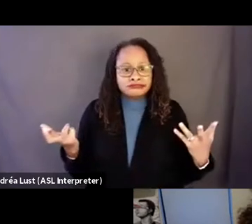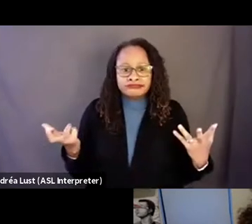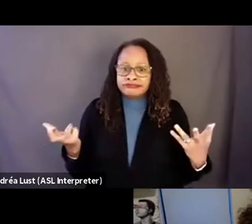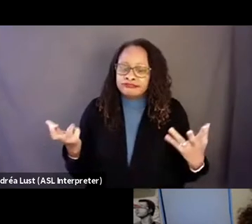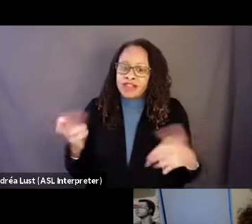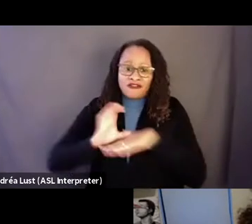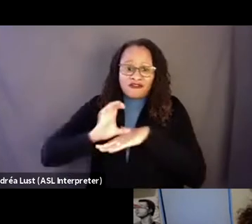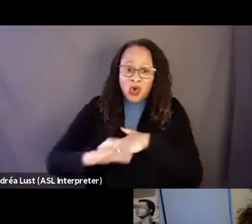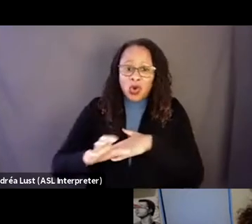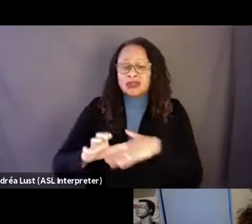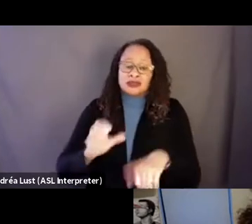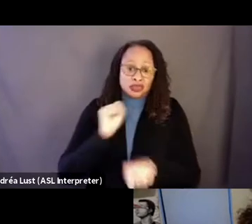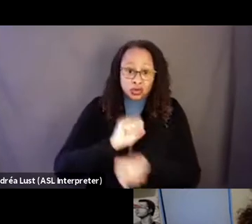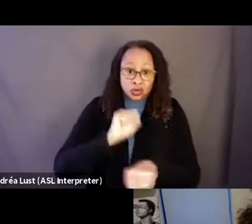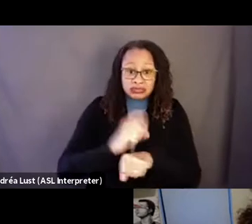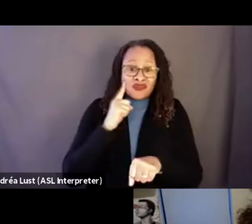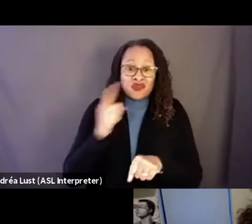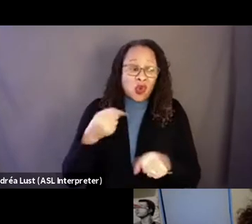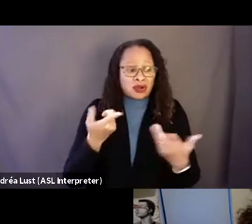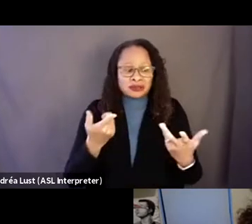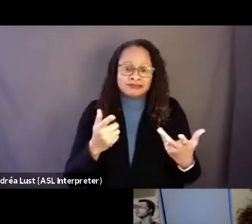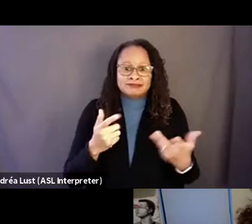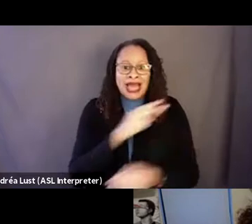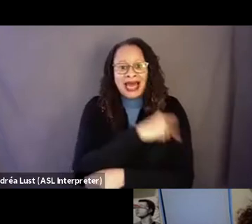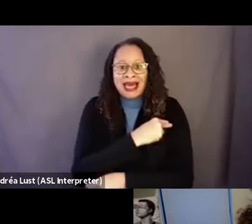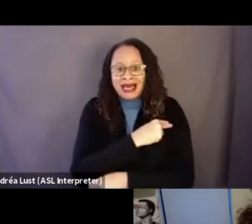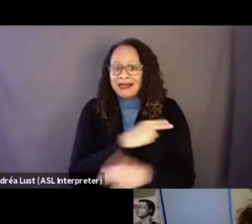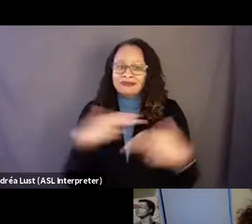to provide healthcare for part-time workers or other kinds of benefits.